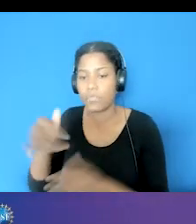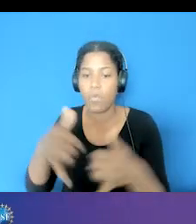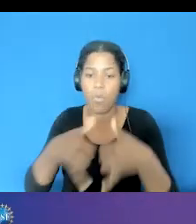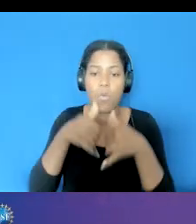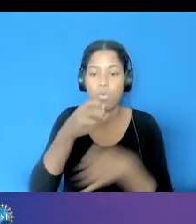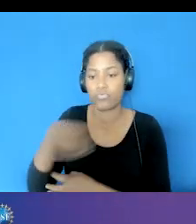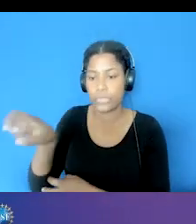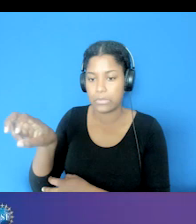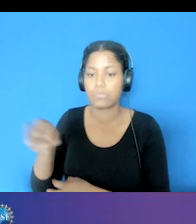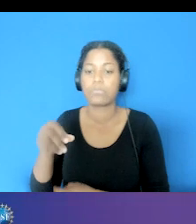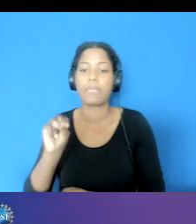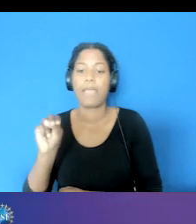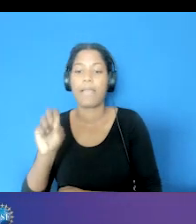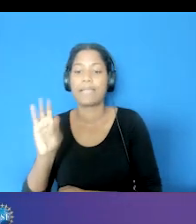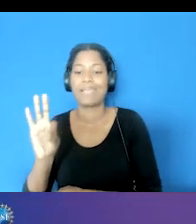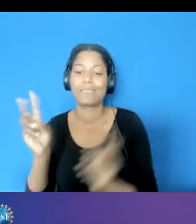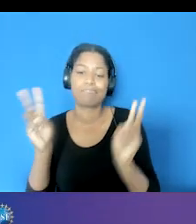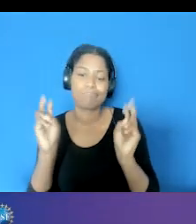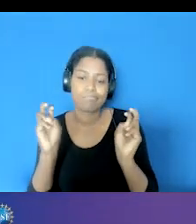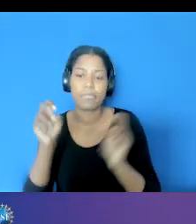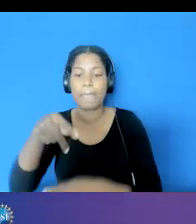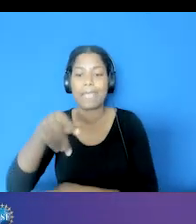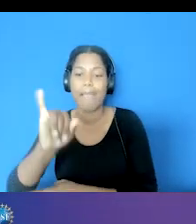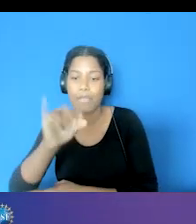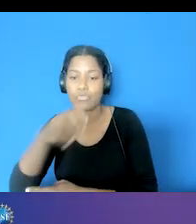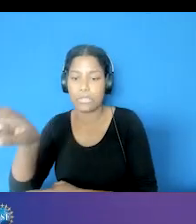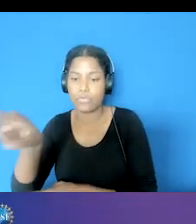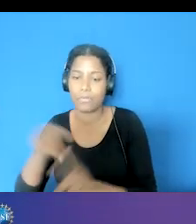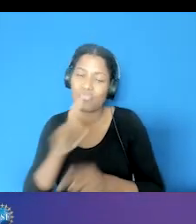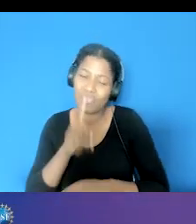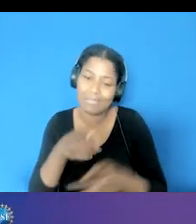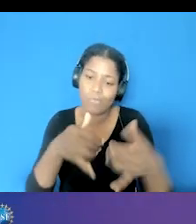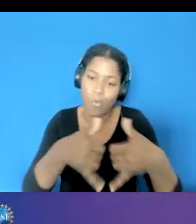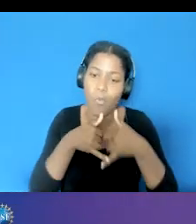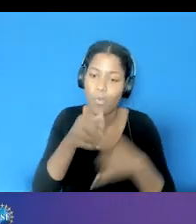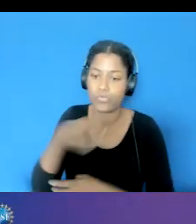NSF generally refers to it as a PI transfer. But it really is an award transfer.